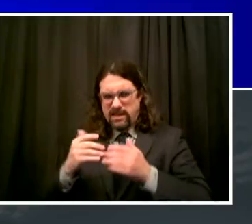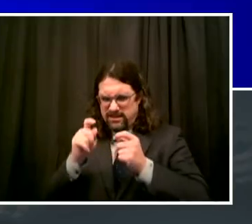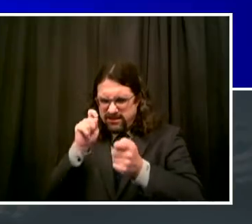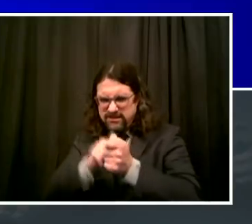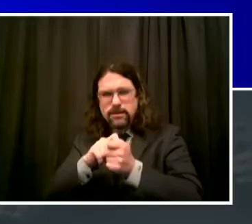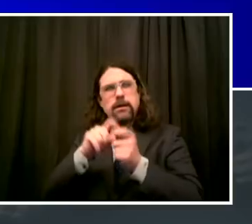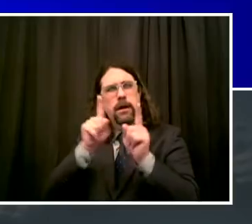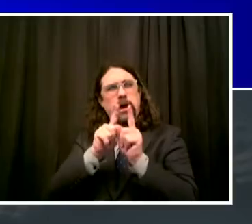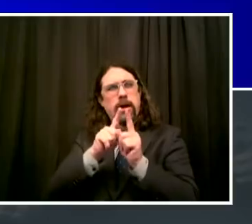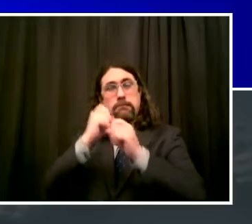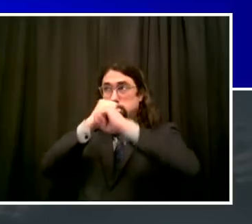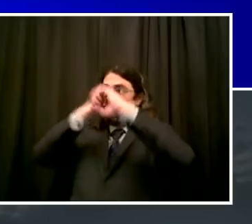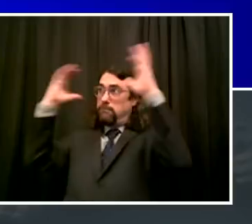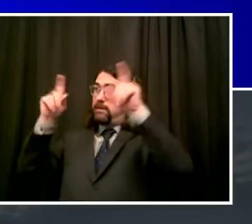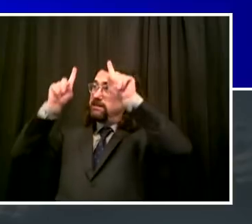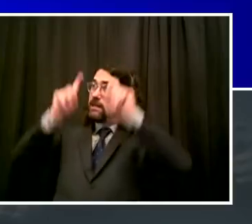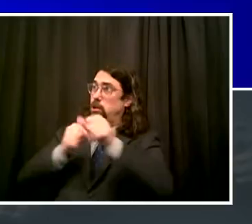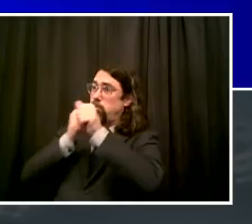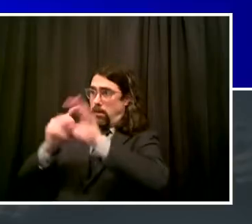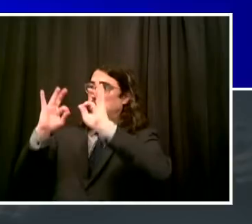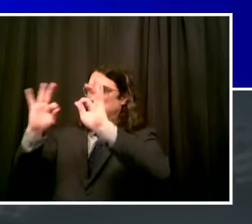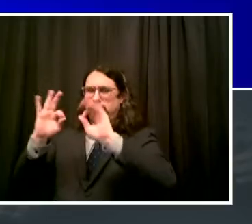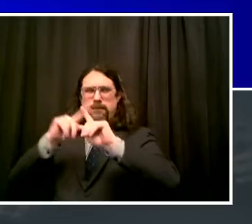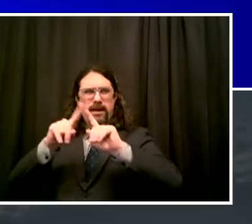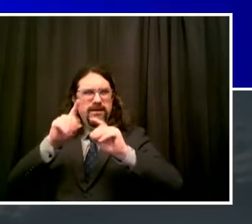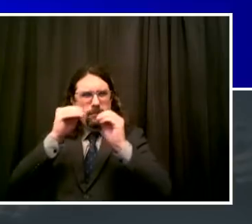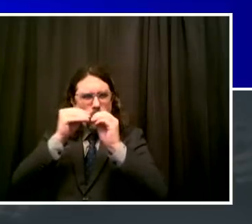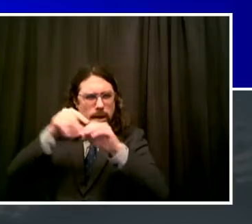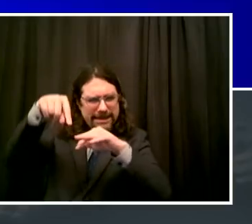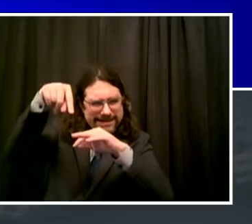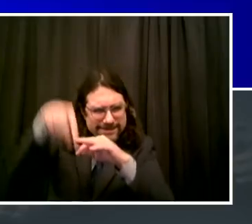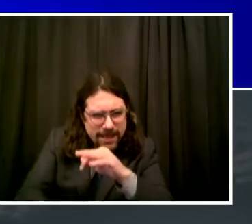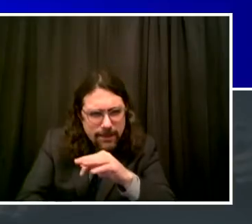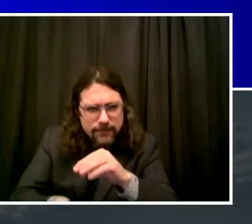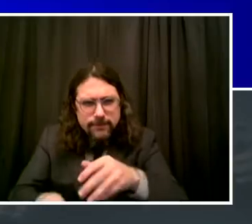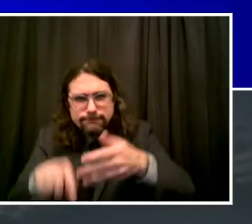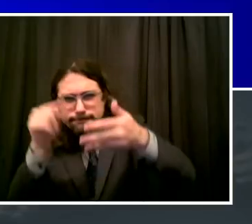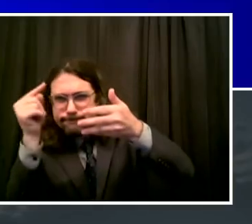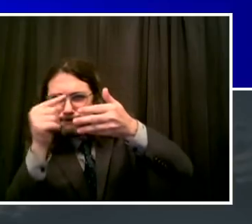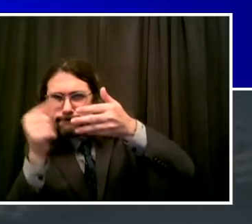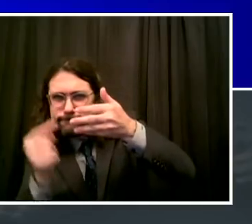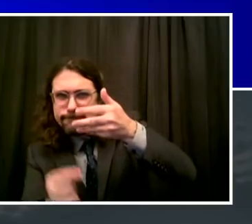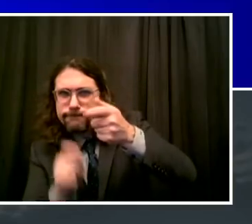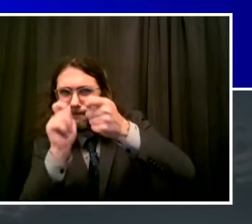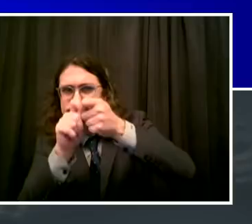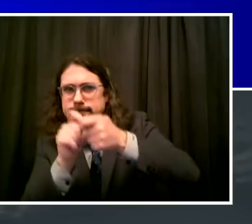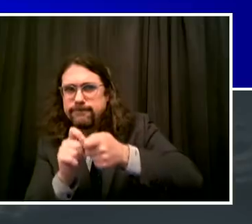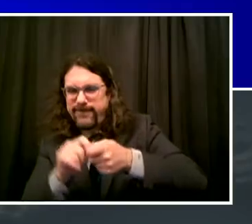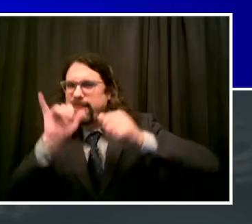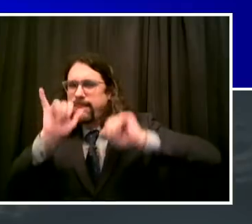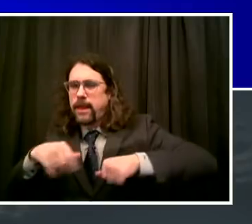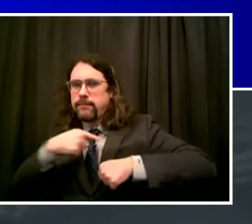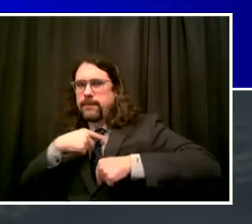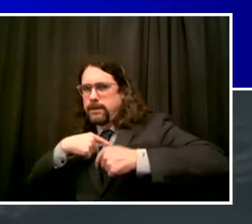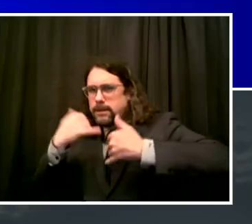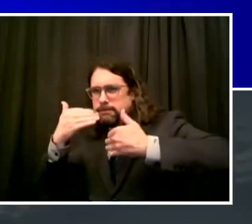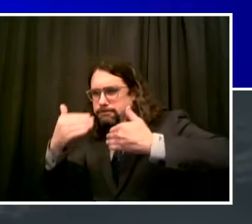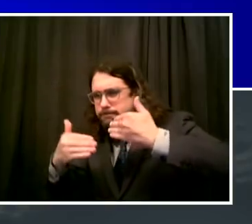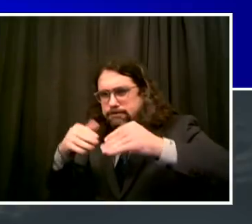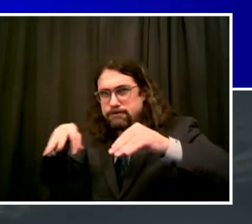TEST AND TRACE EFFORTN AD WANT TO BRING THEM INTO IT DEEPLY. AND THEN ONE MORE POINT ON FEDERAL